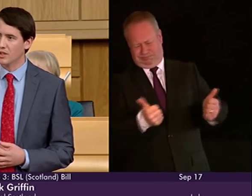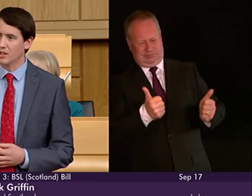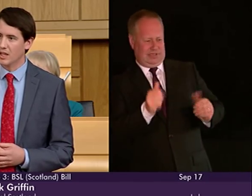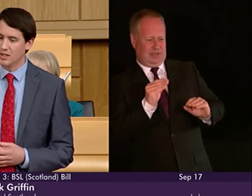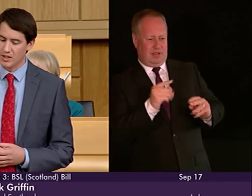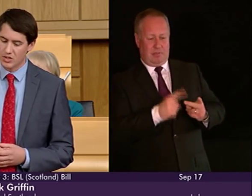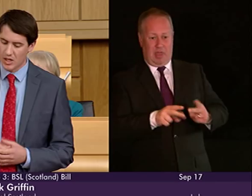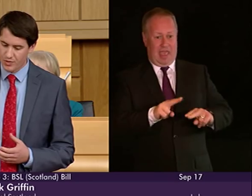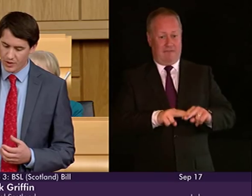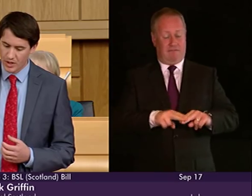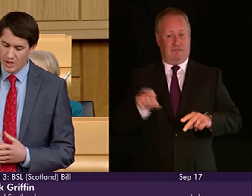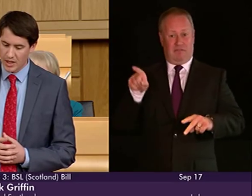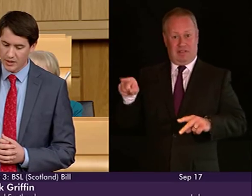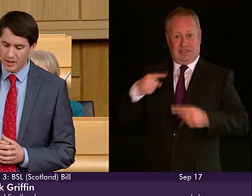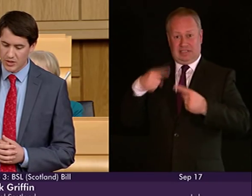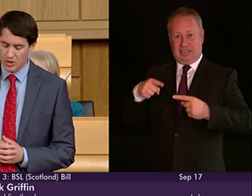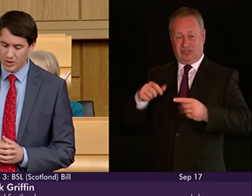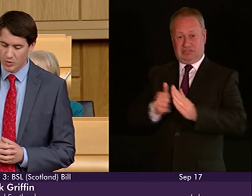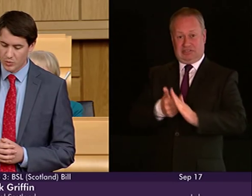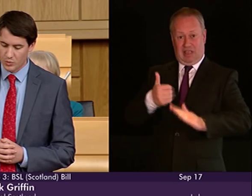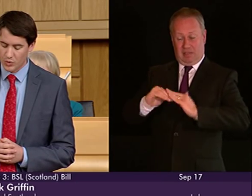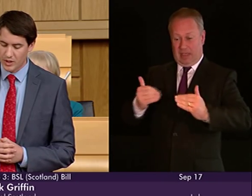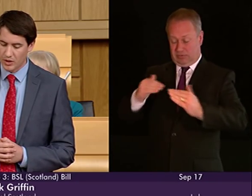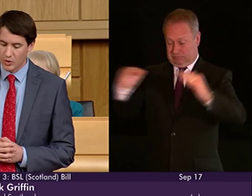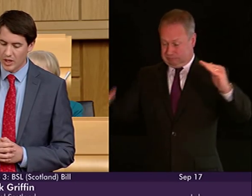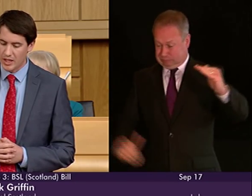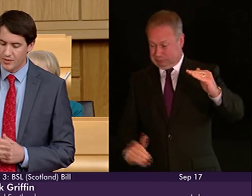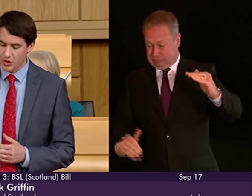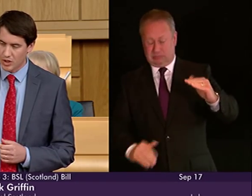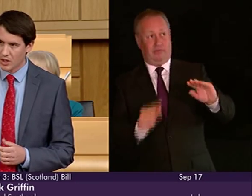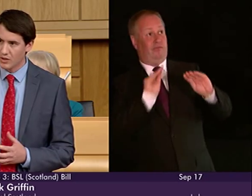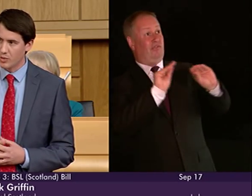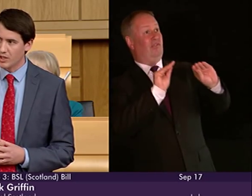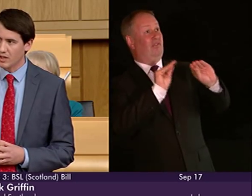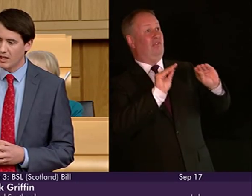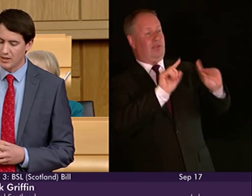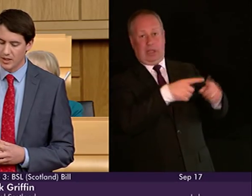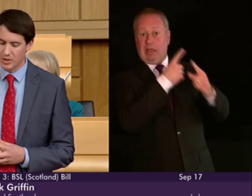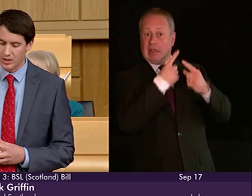of the learner. We will need to look at that in the future in order to reduce the attainment